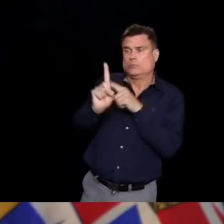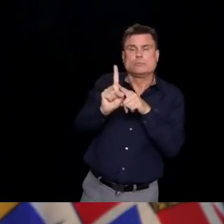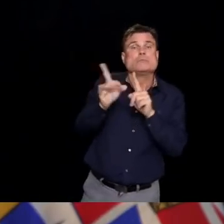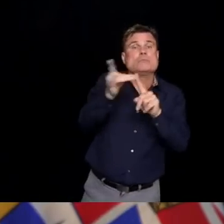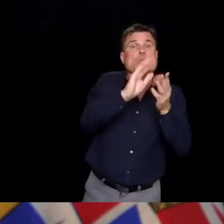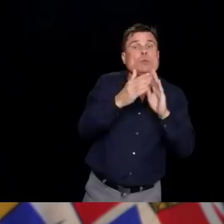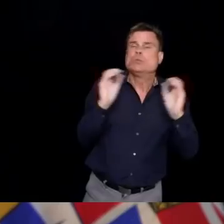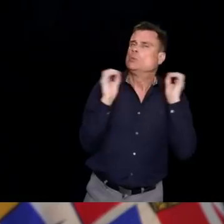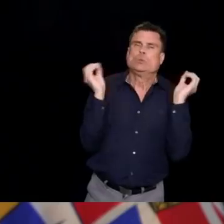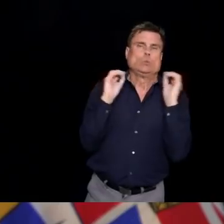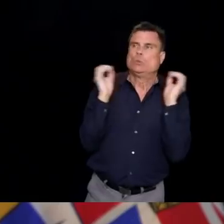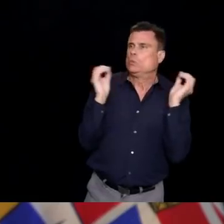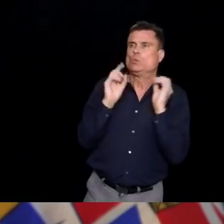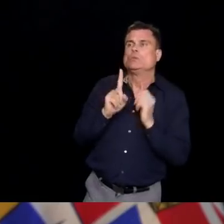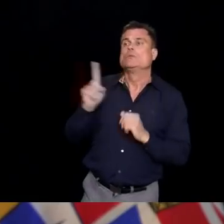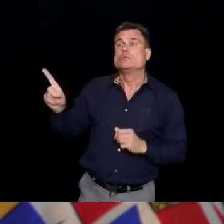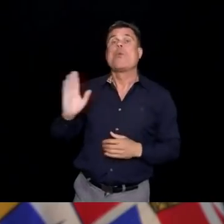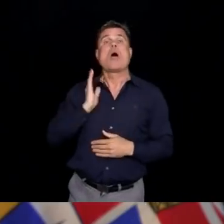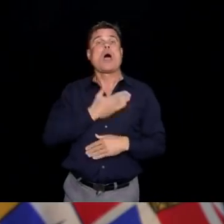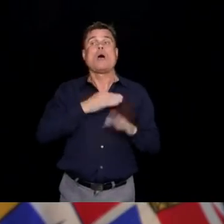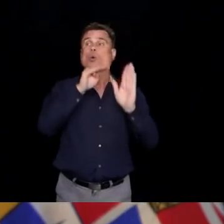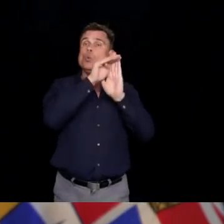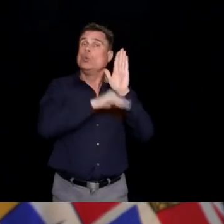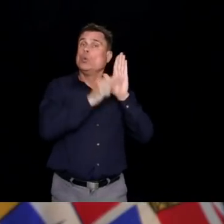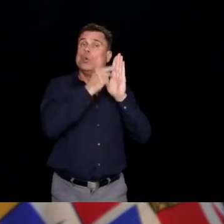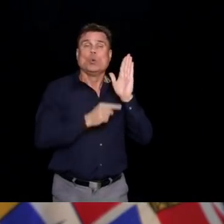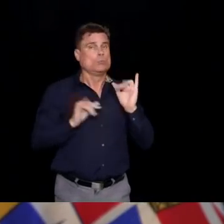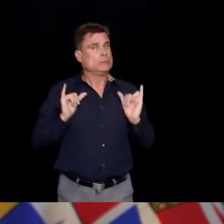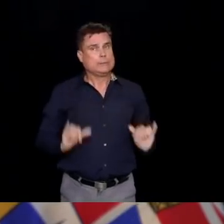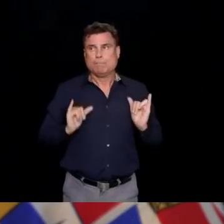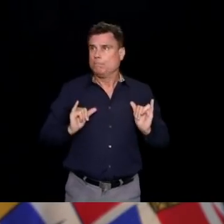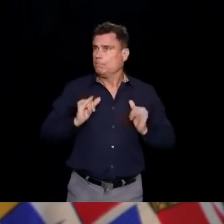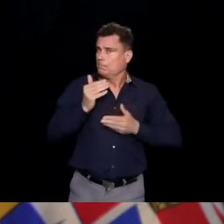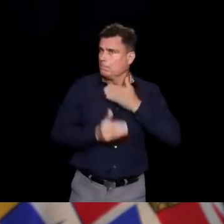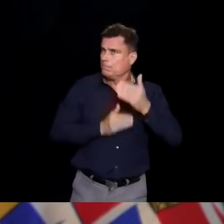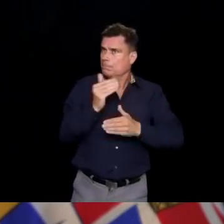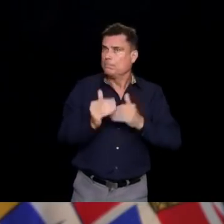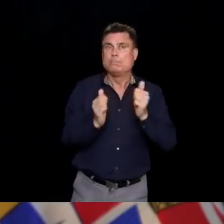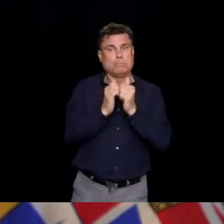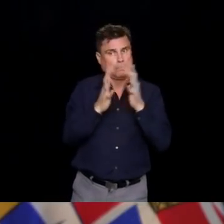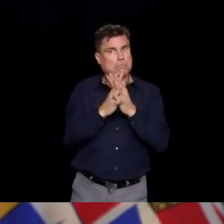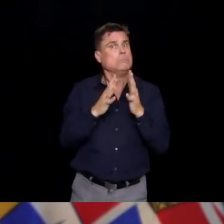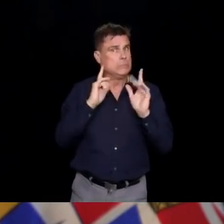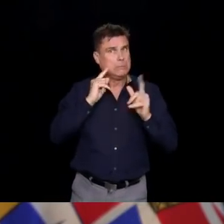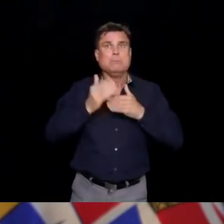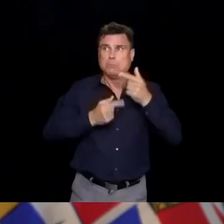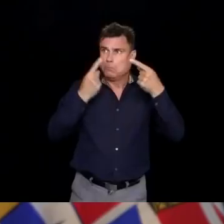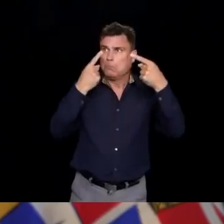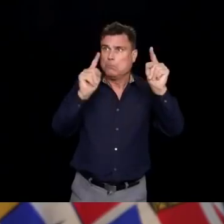So I think that says to us that the protocols that we have in place have worked and that they are being followed carefully.